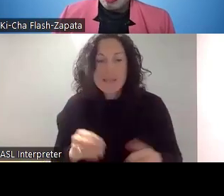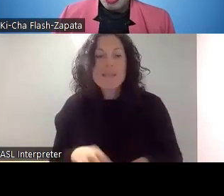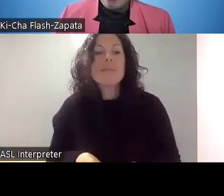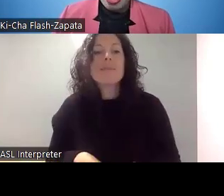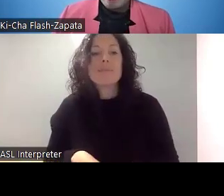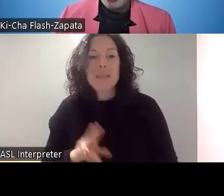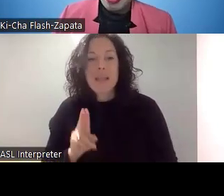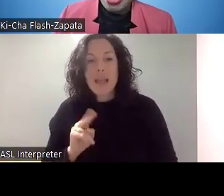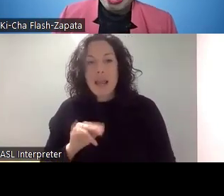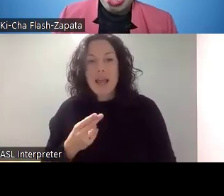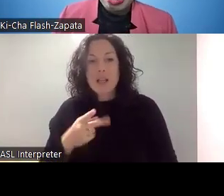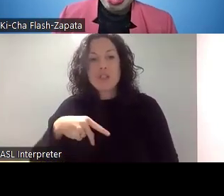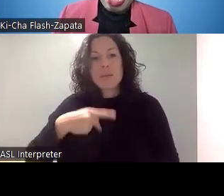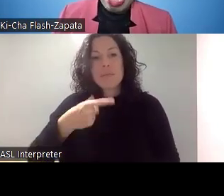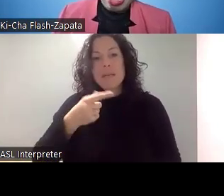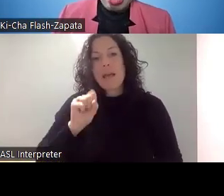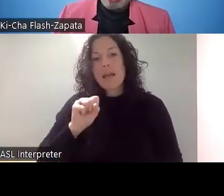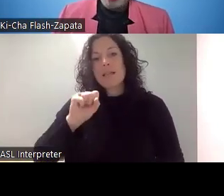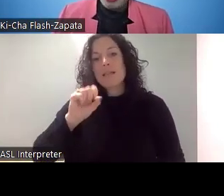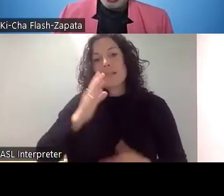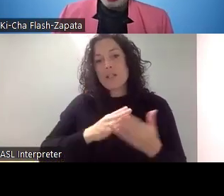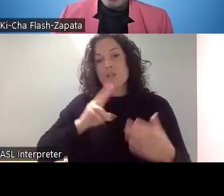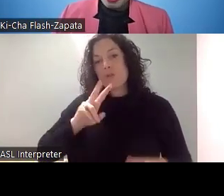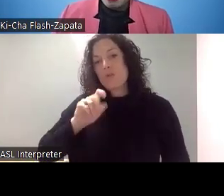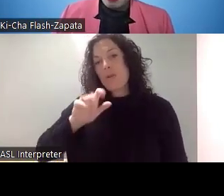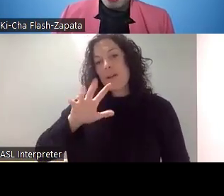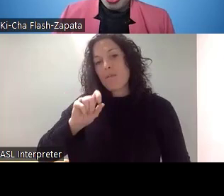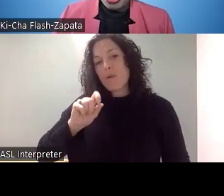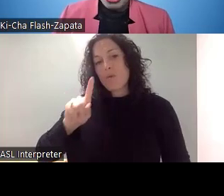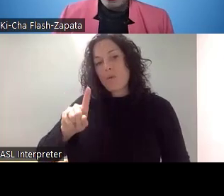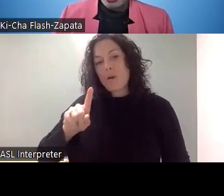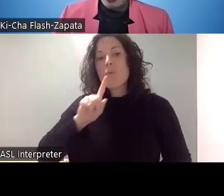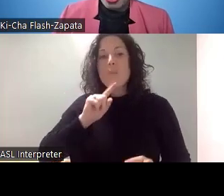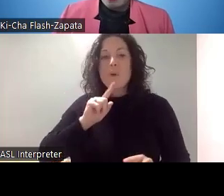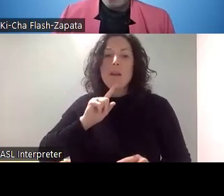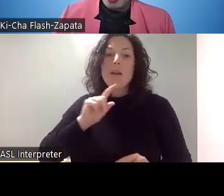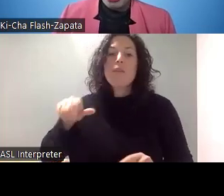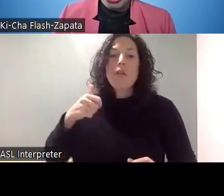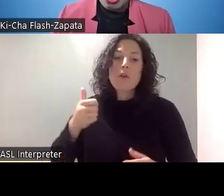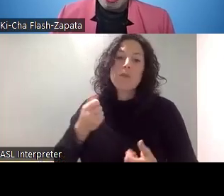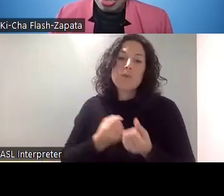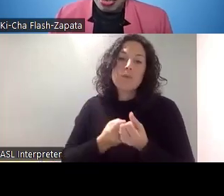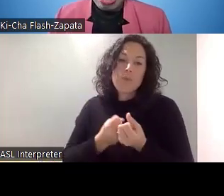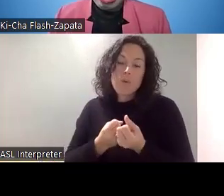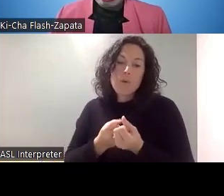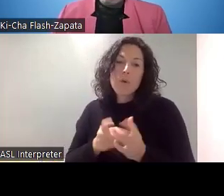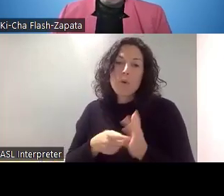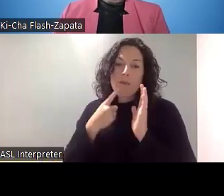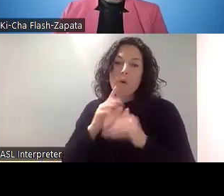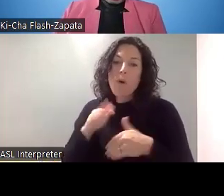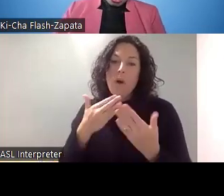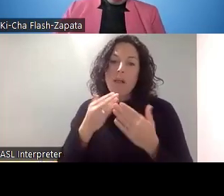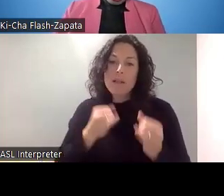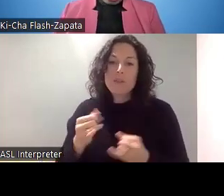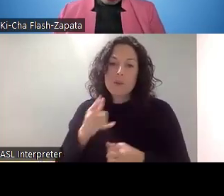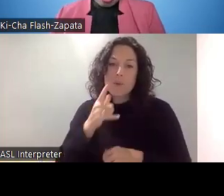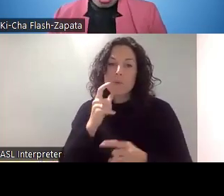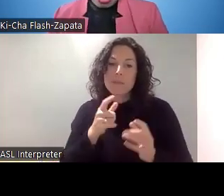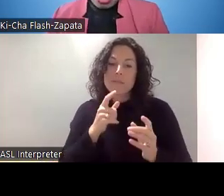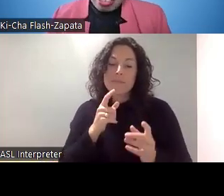2.5.1 says reporting of other support is required for all individuals designated in the application